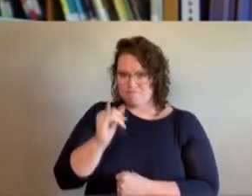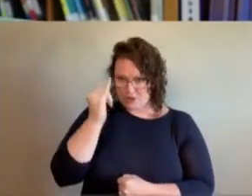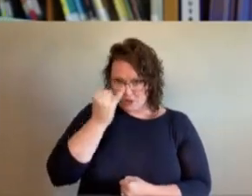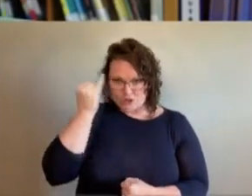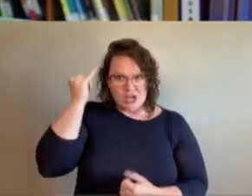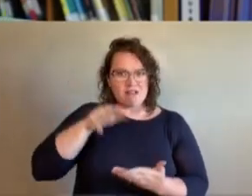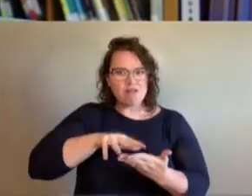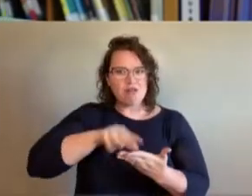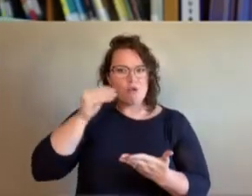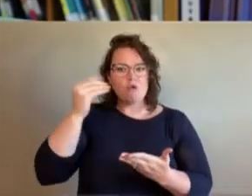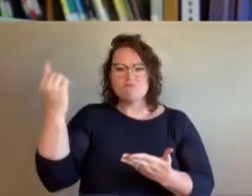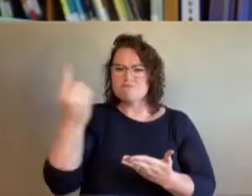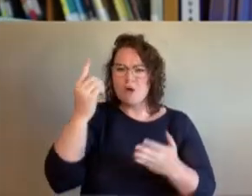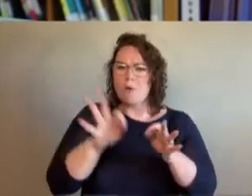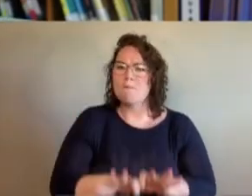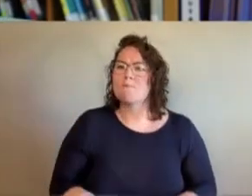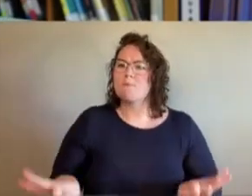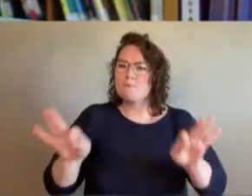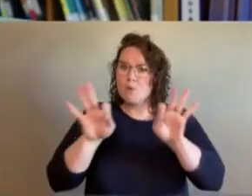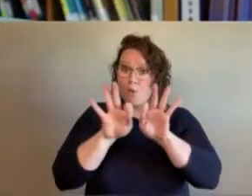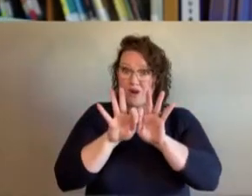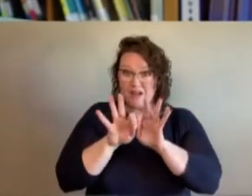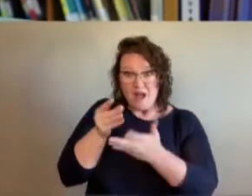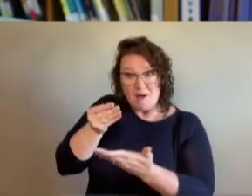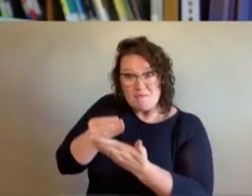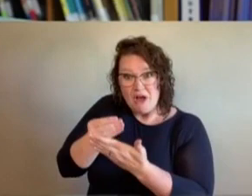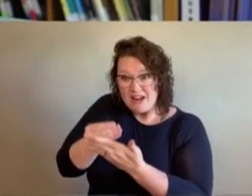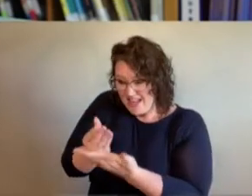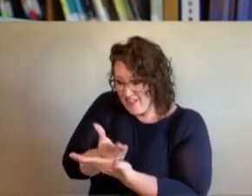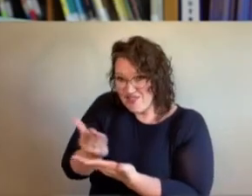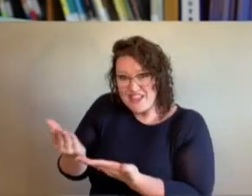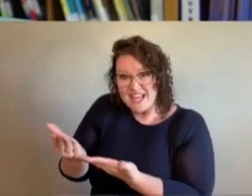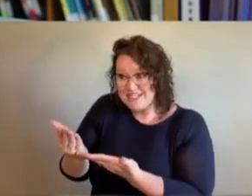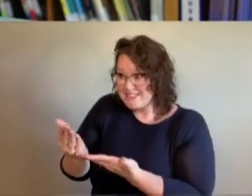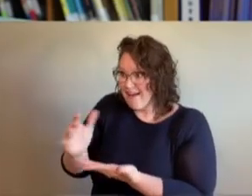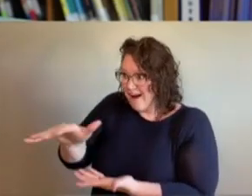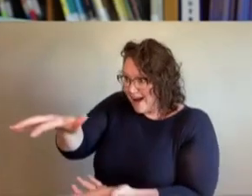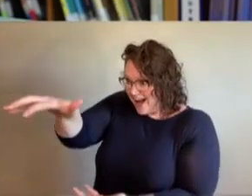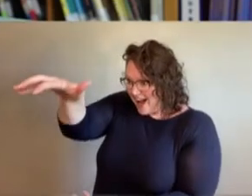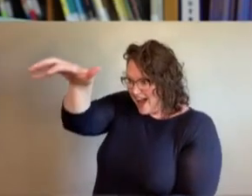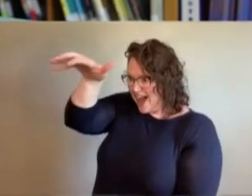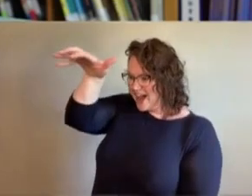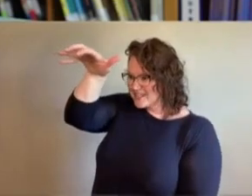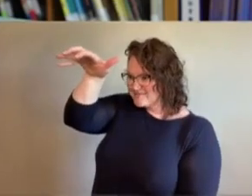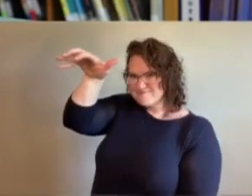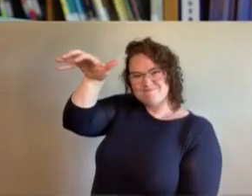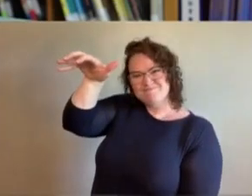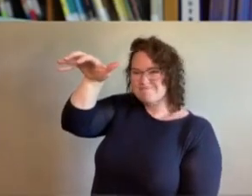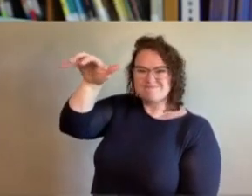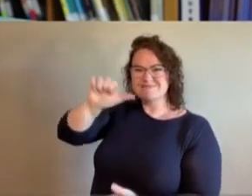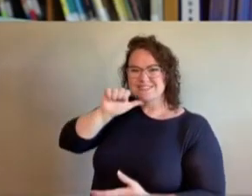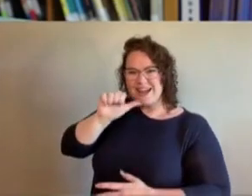Even though he has been gone, his mom is right there waiting for them. Jackie learned something very important that day, that treasure and fame aren't all